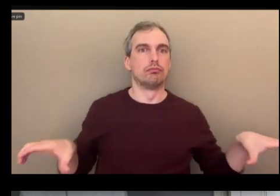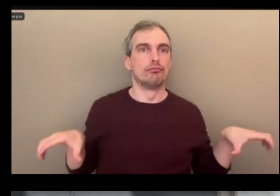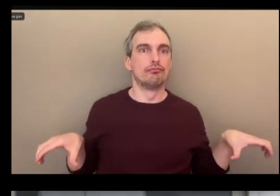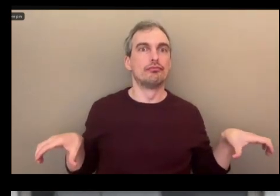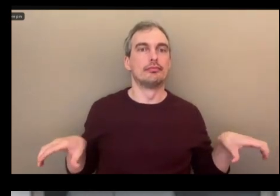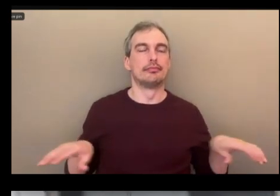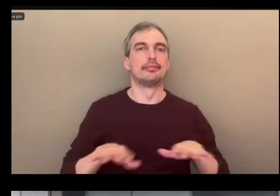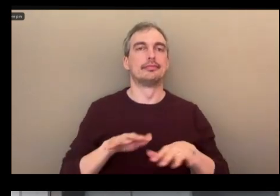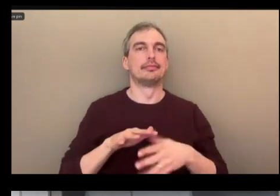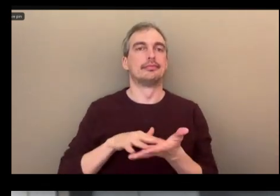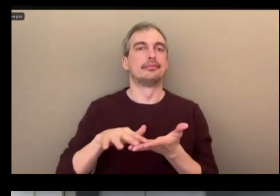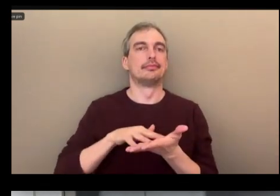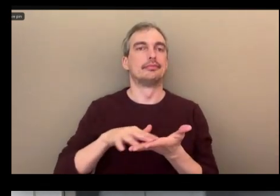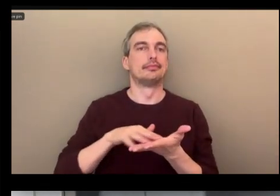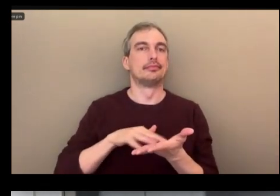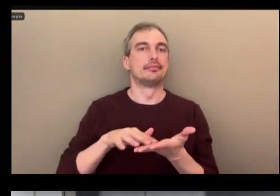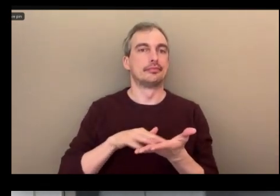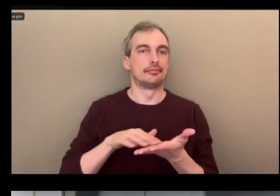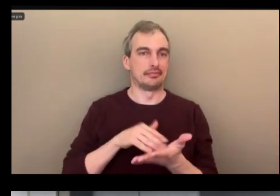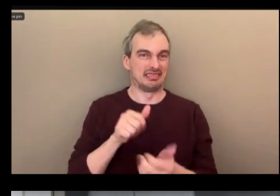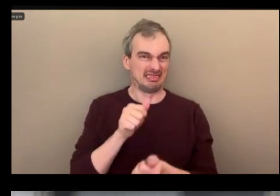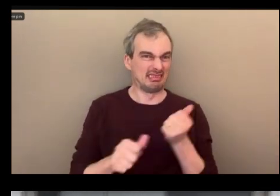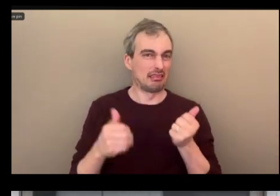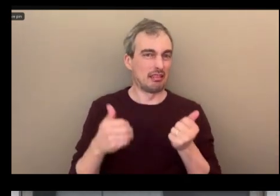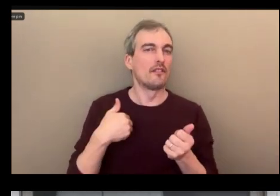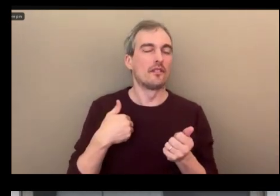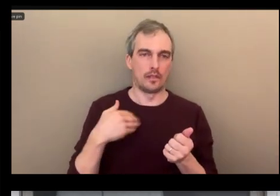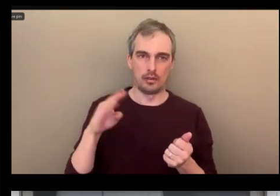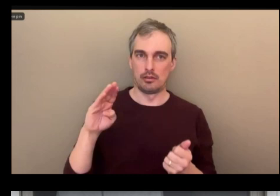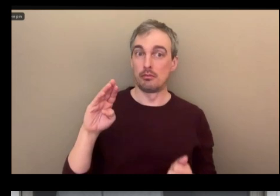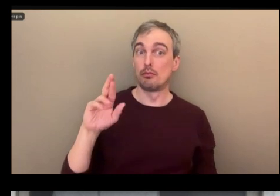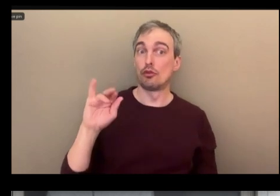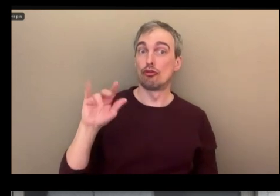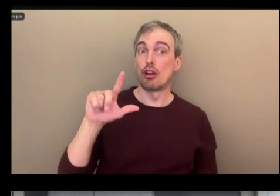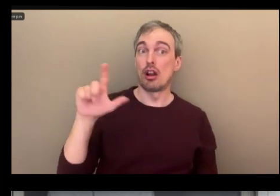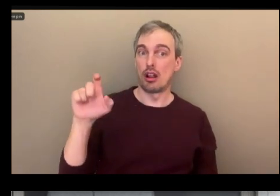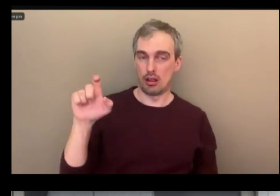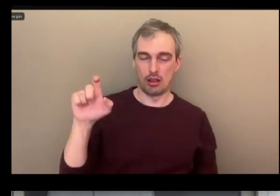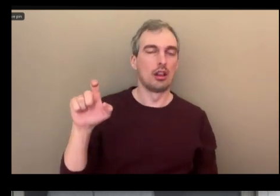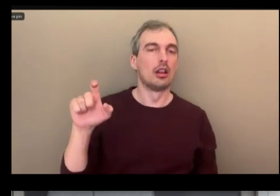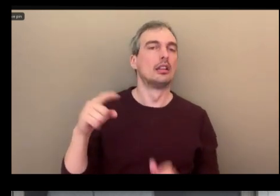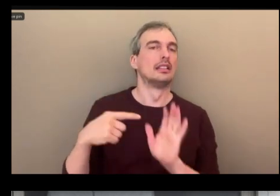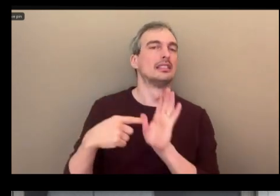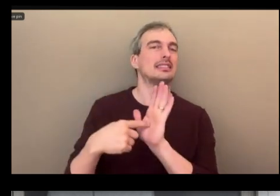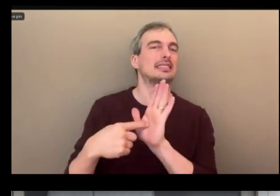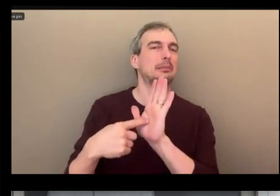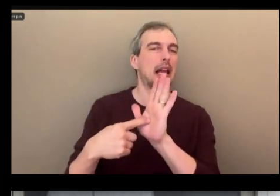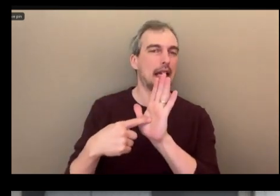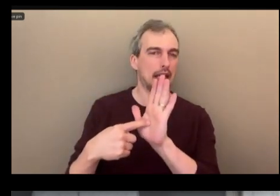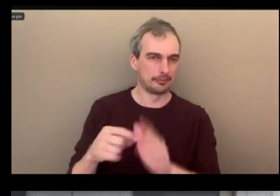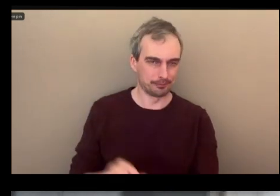Braille displays are really important. On our team at Verizon, we're really fortunate.